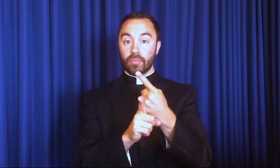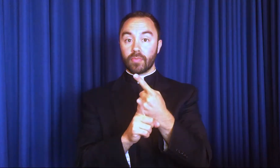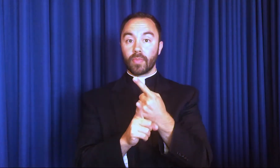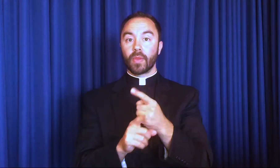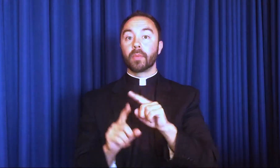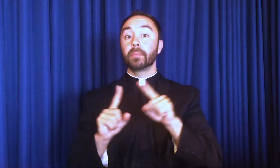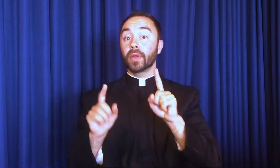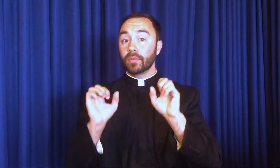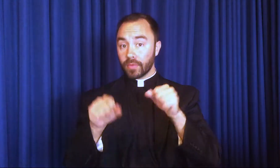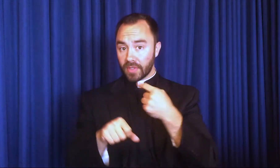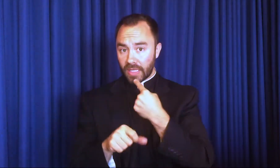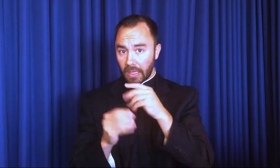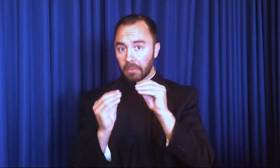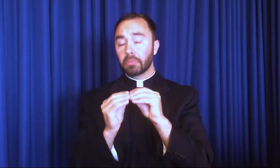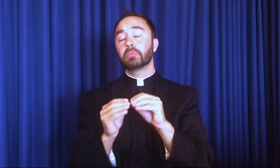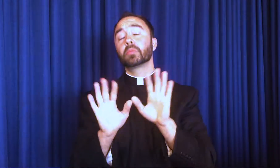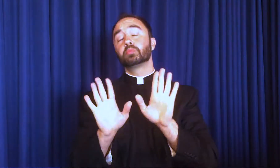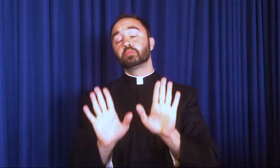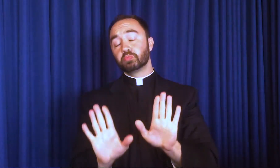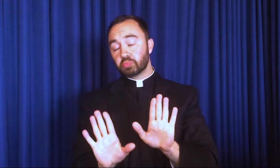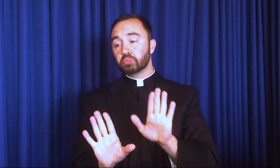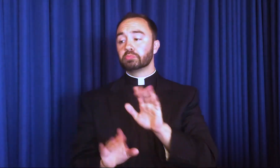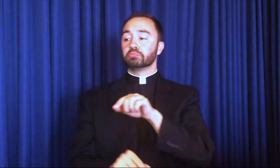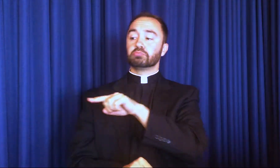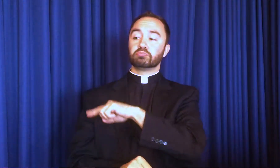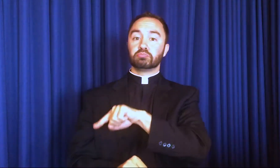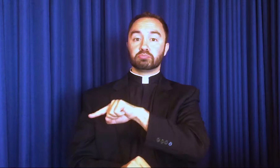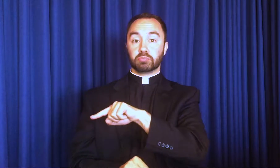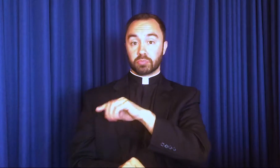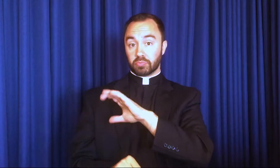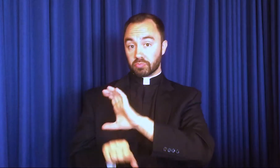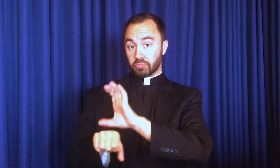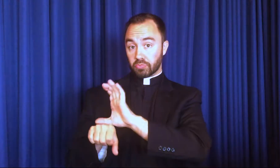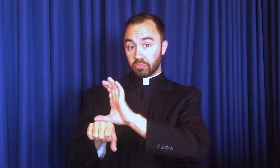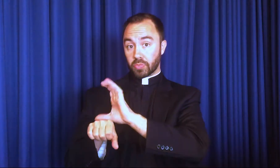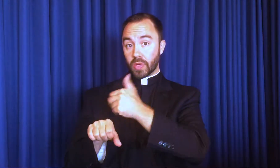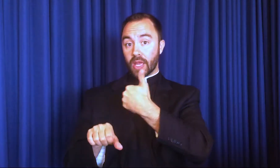and called it to itself okay but there certainly is more that we can say. For